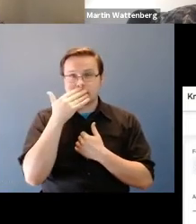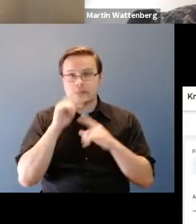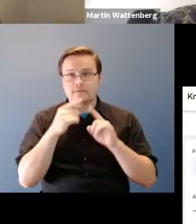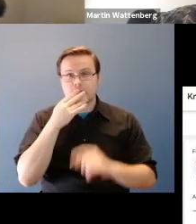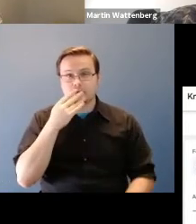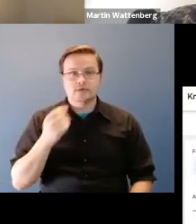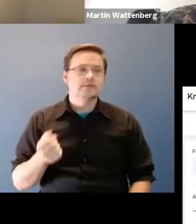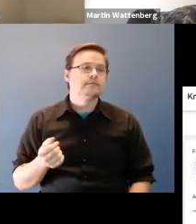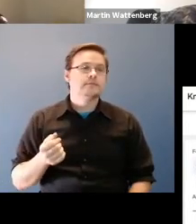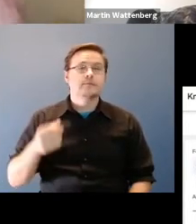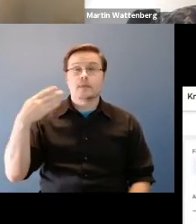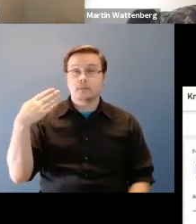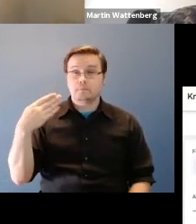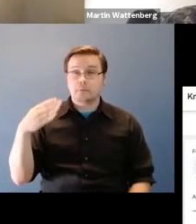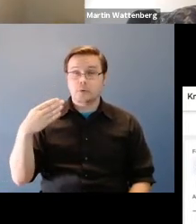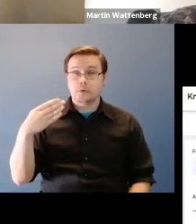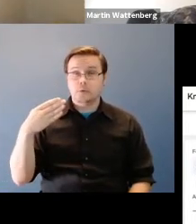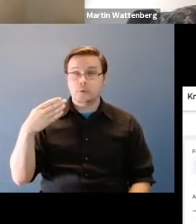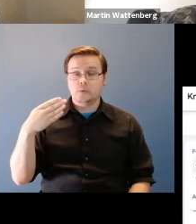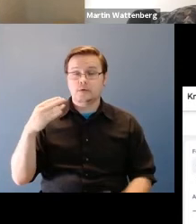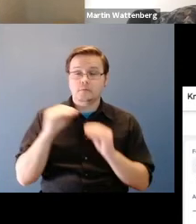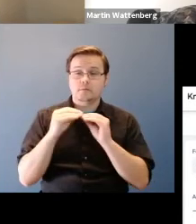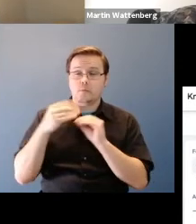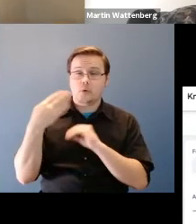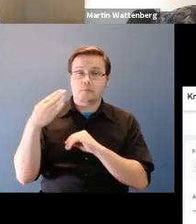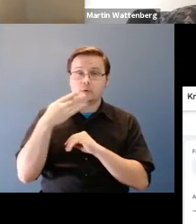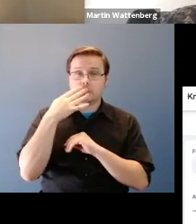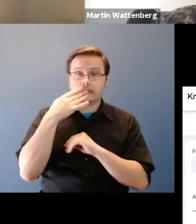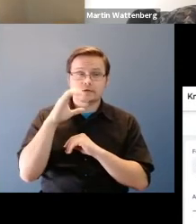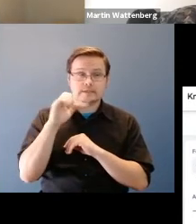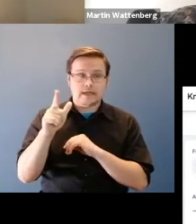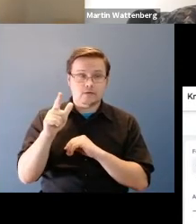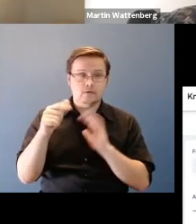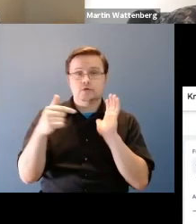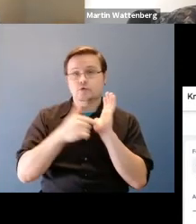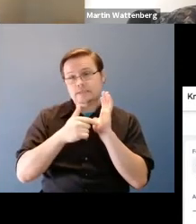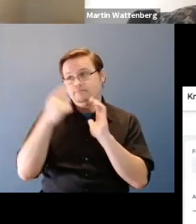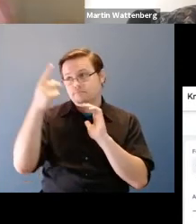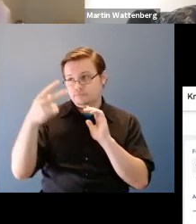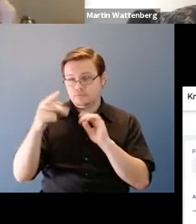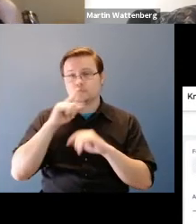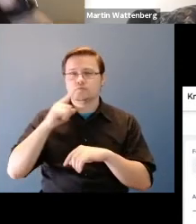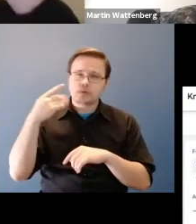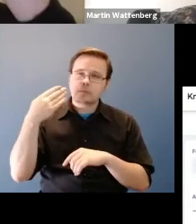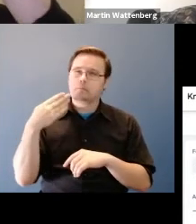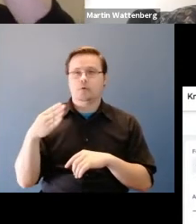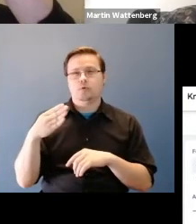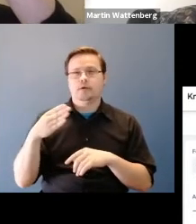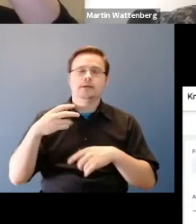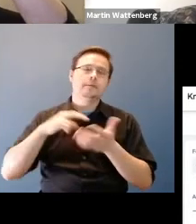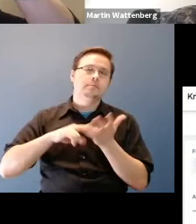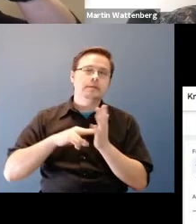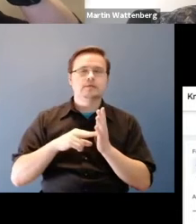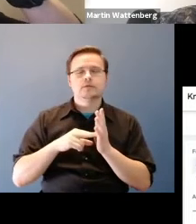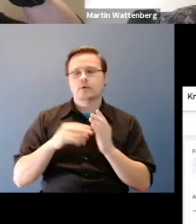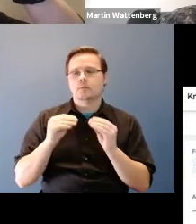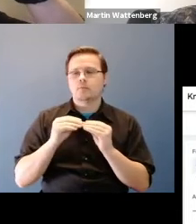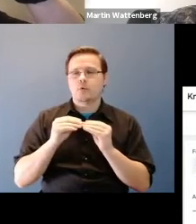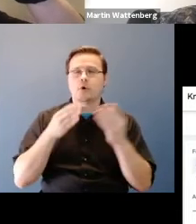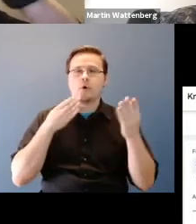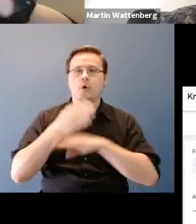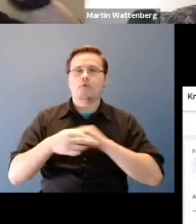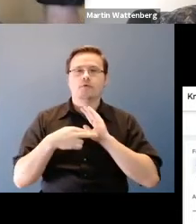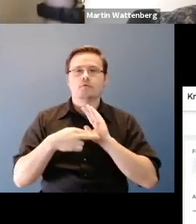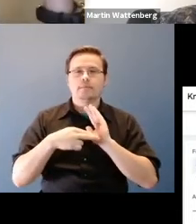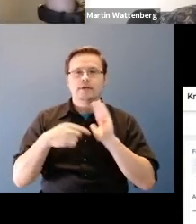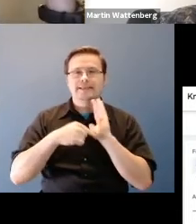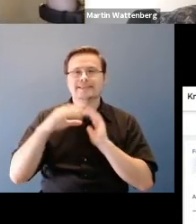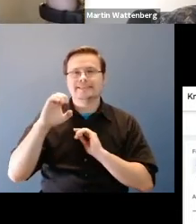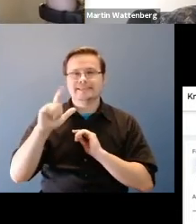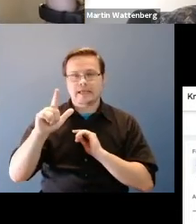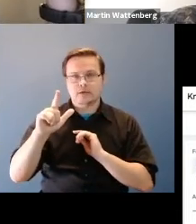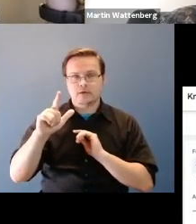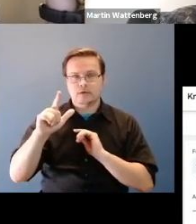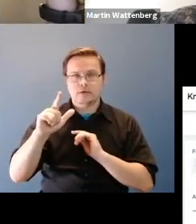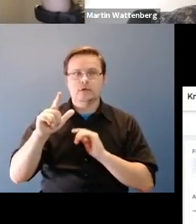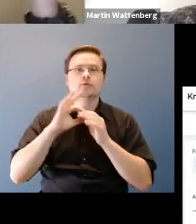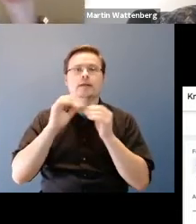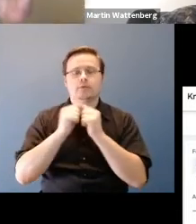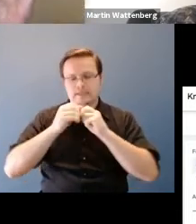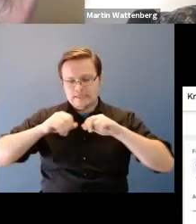Fernanda Viegas: The bluer a cell is so this cell is very, very blue It means the more over represented the cell is in terms of the distribution of the data set so, in other words.